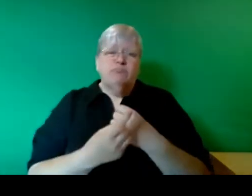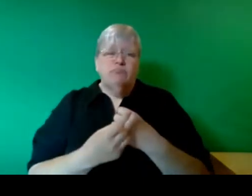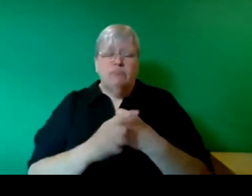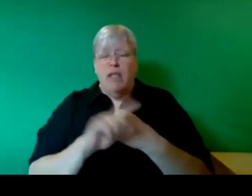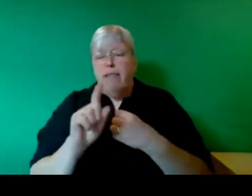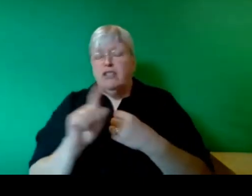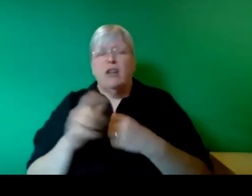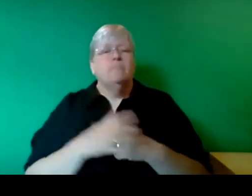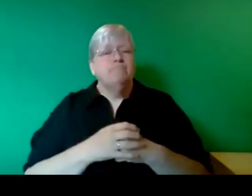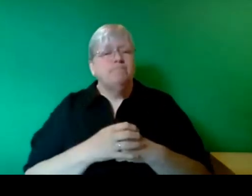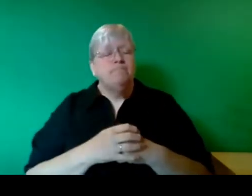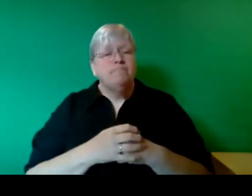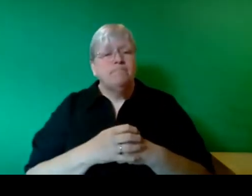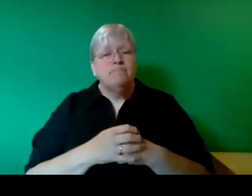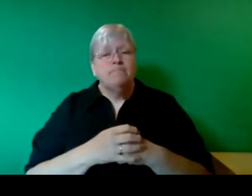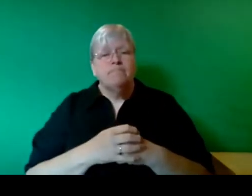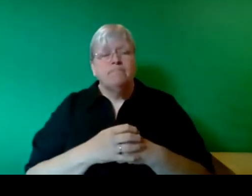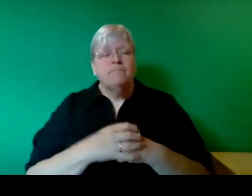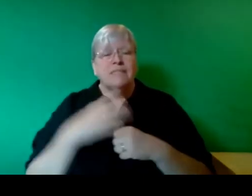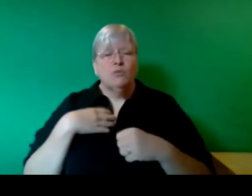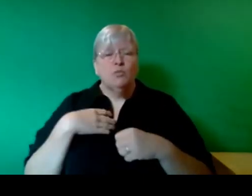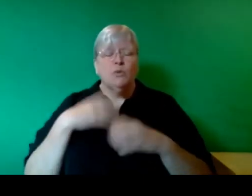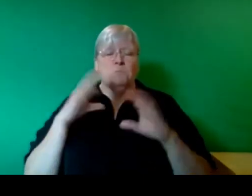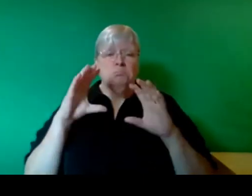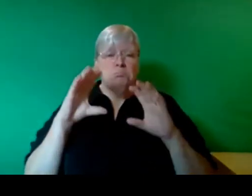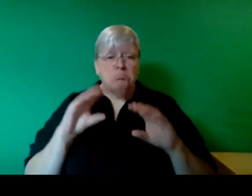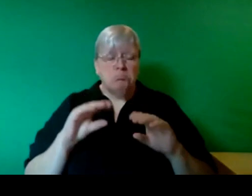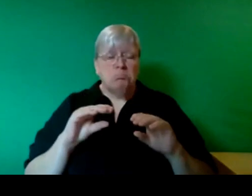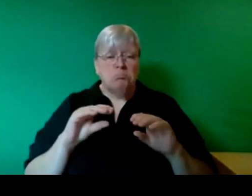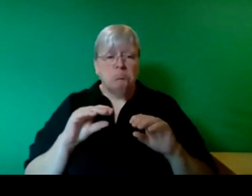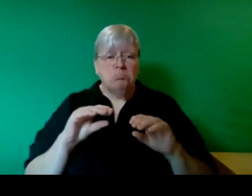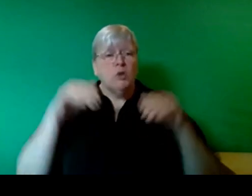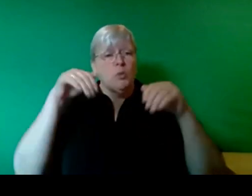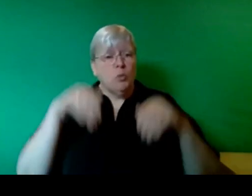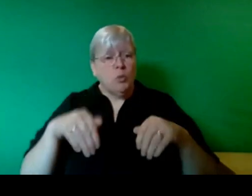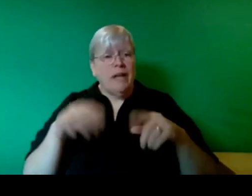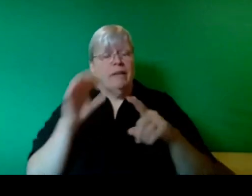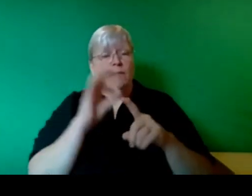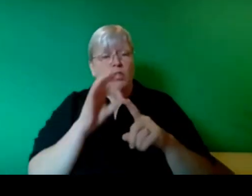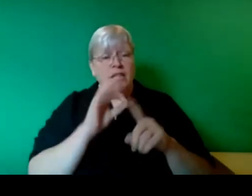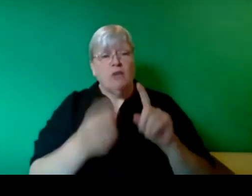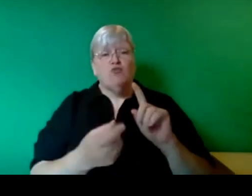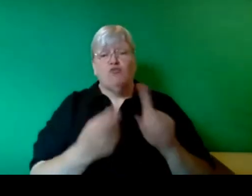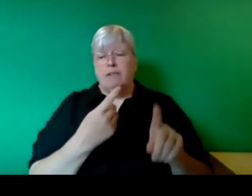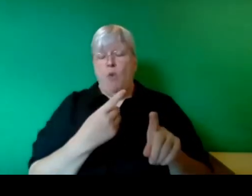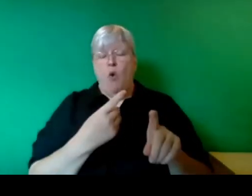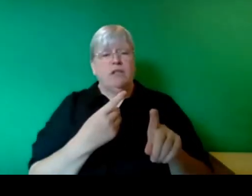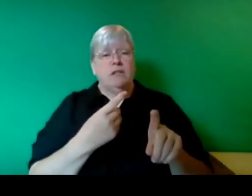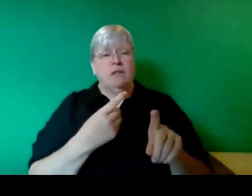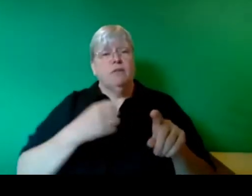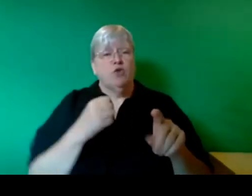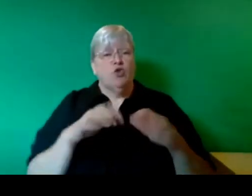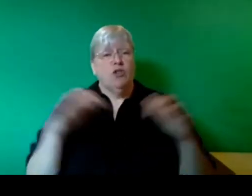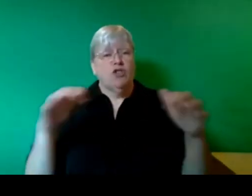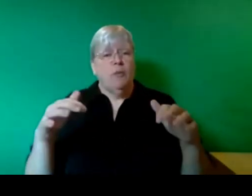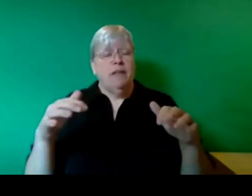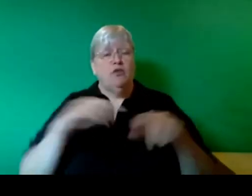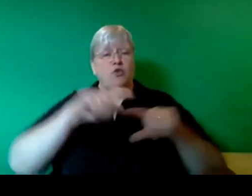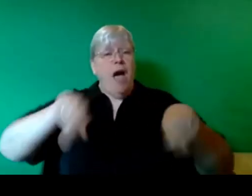So to conclude I think while we wait for the detailed responses from Scottish Government to the recommendations they've still to come, I hope they'll come soon. I certainly